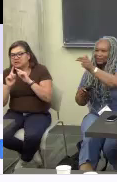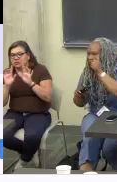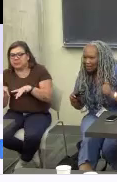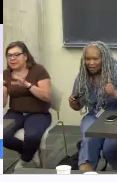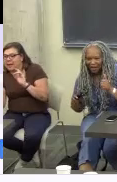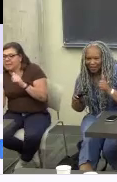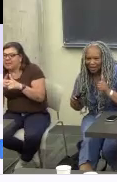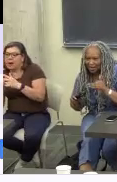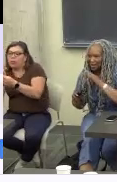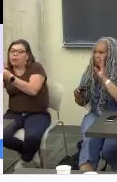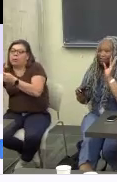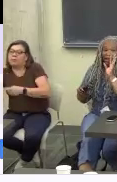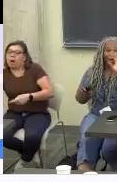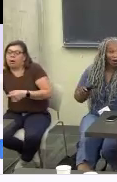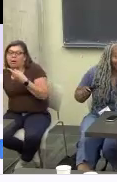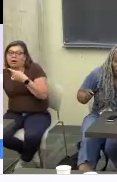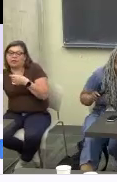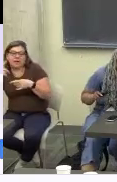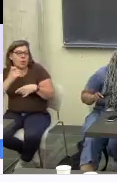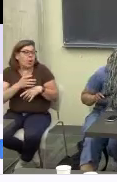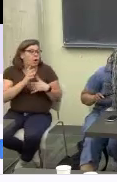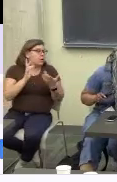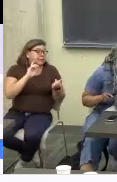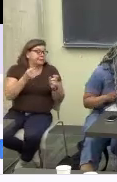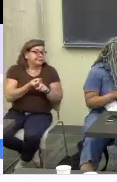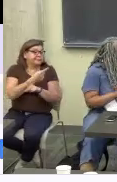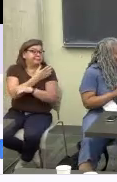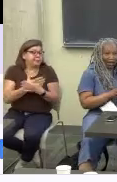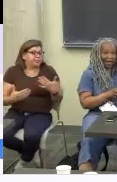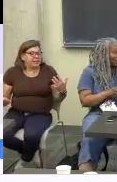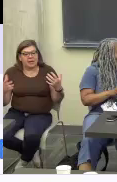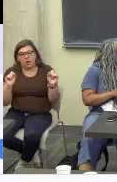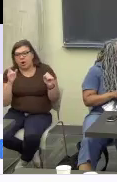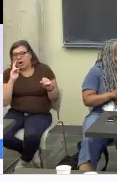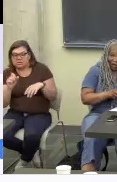run into Monica at another thing or totally unrelated thing or, you know, like I'll send,